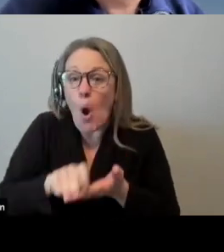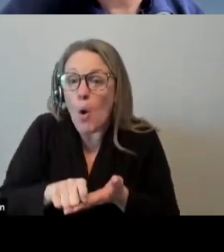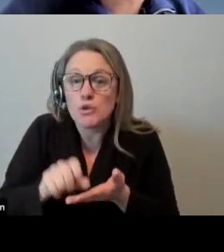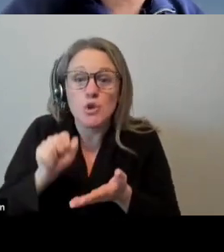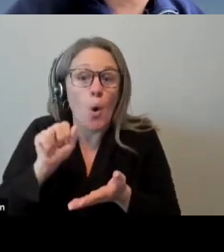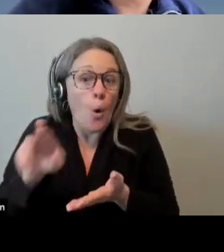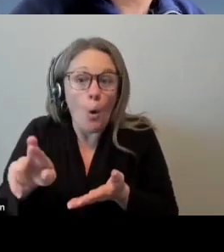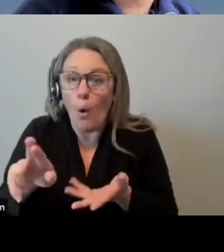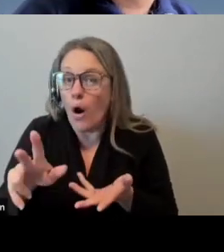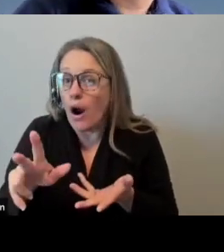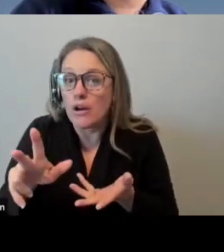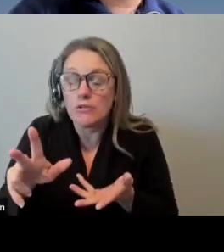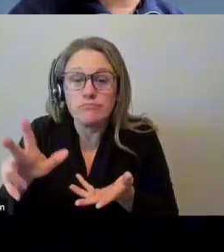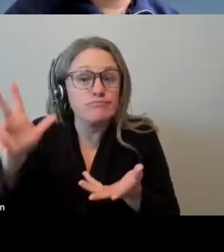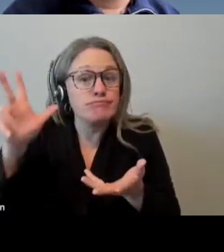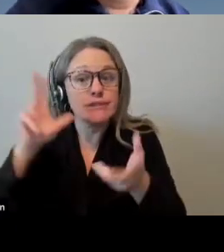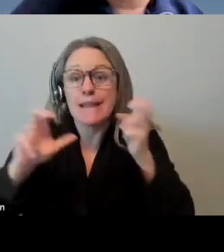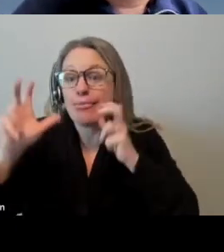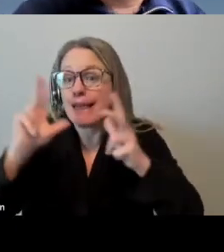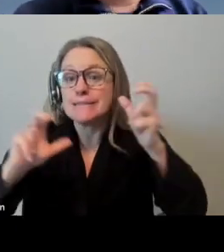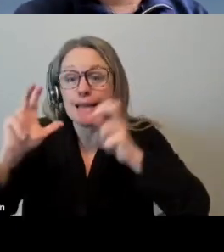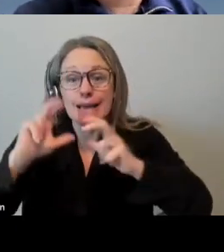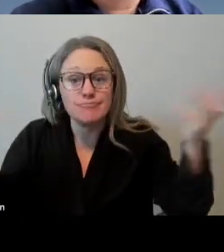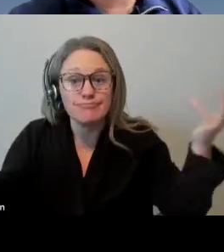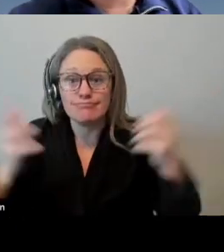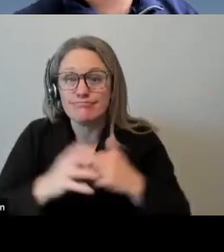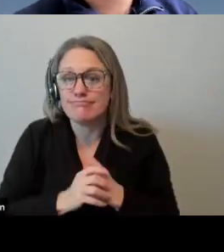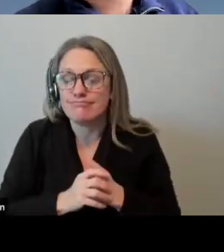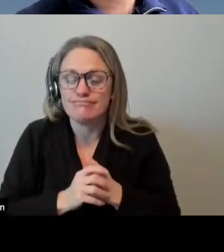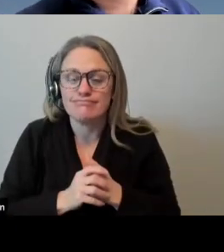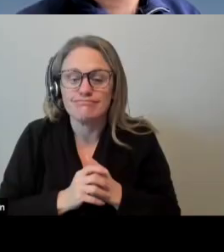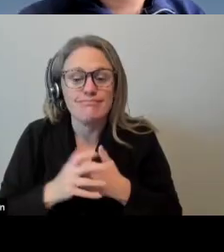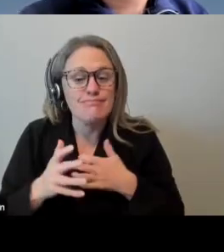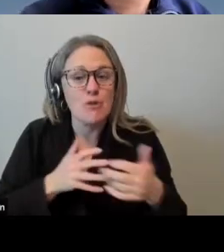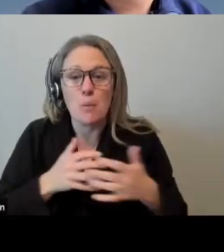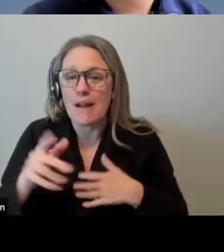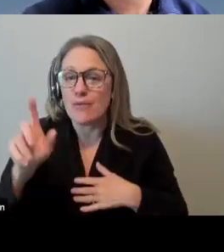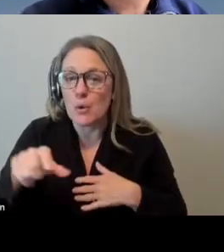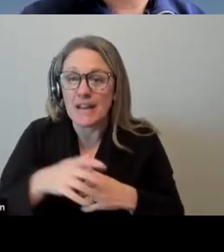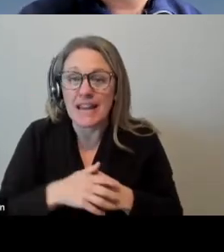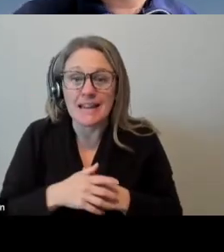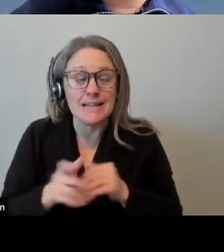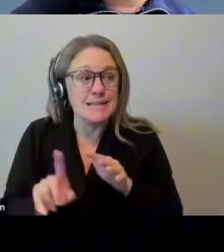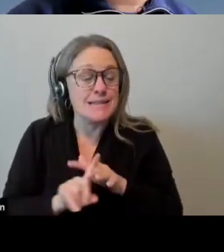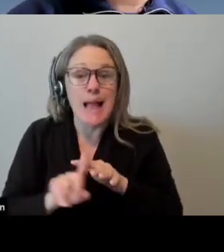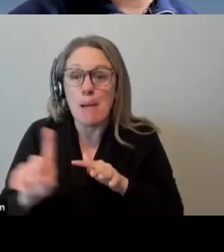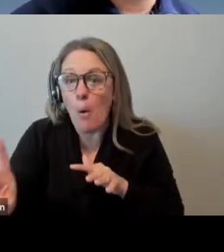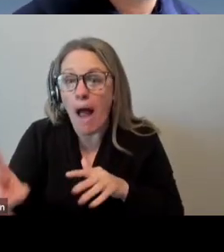Quiet listening also counts too. And do what you need - step away, stretch or take breaks as you need.